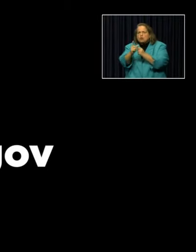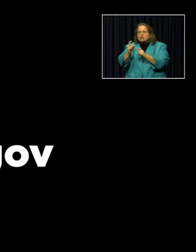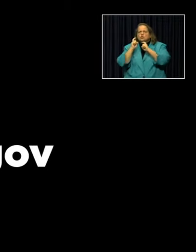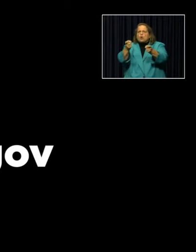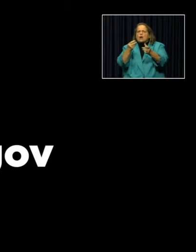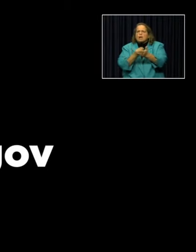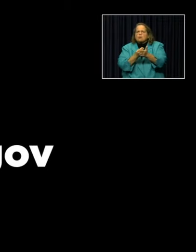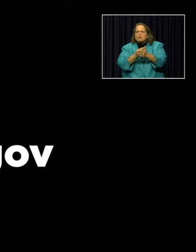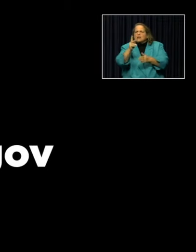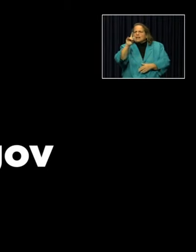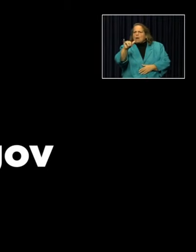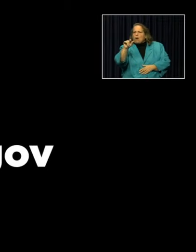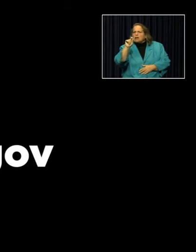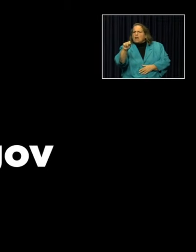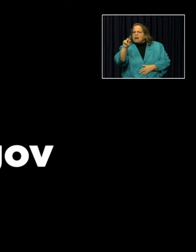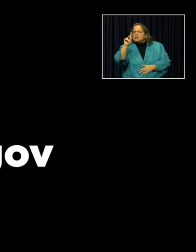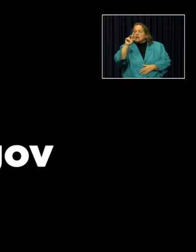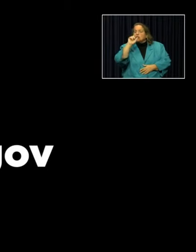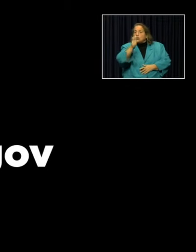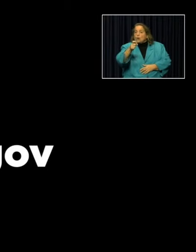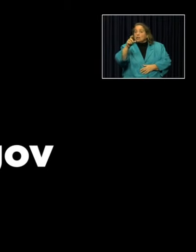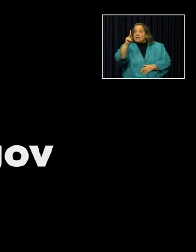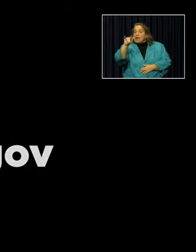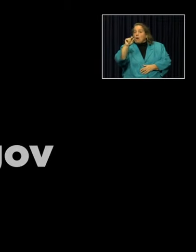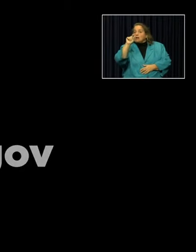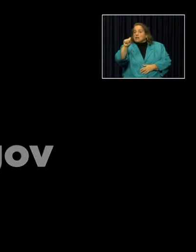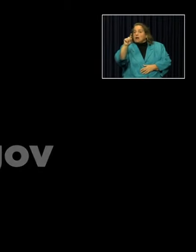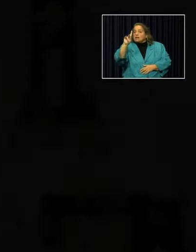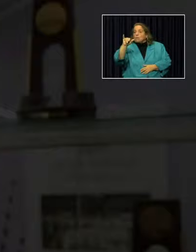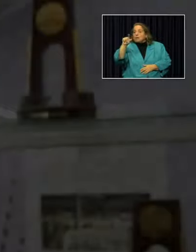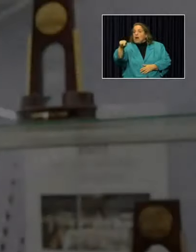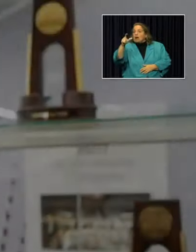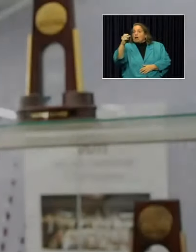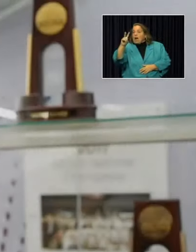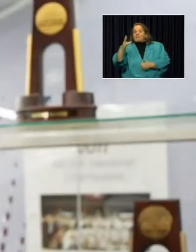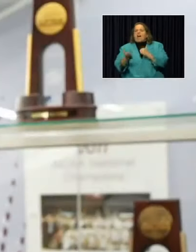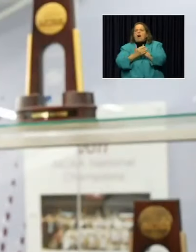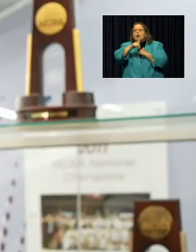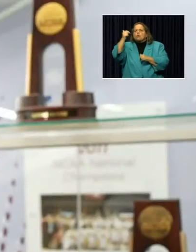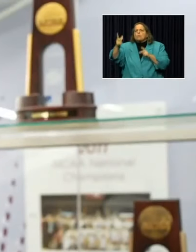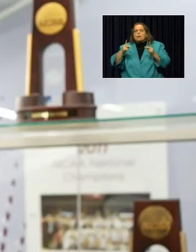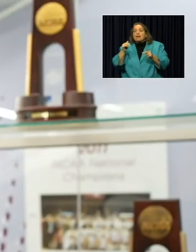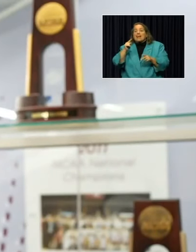STARTED DOING SEVERAL DAYS AGO,